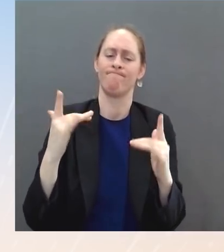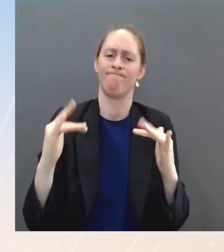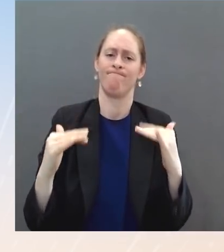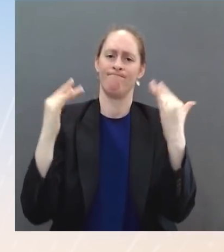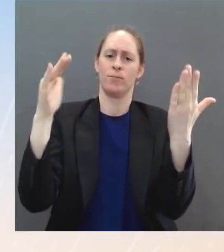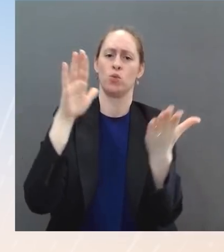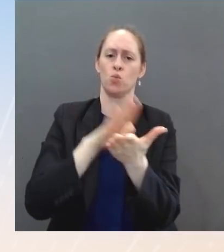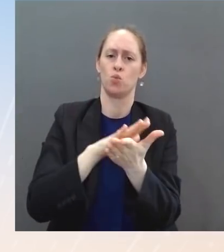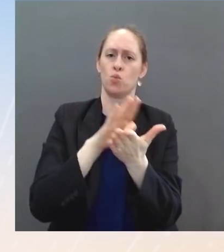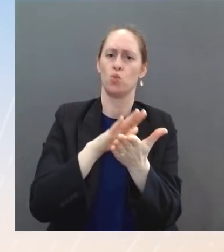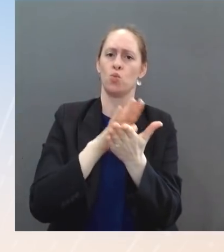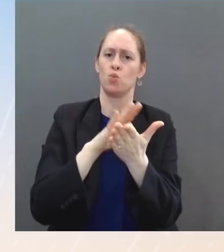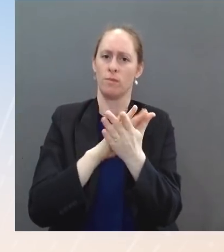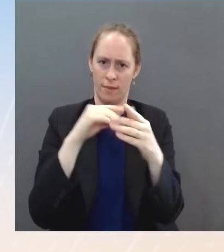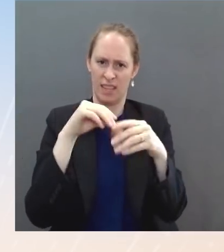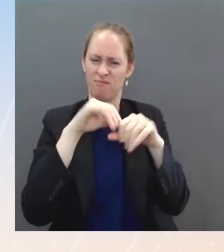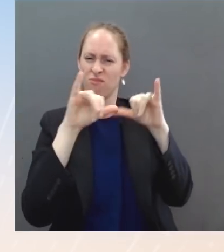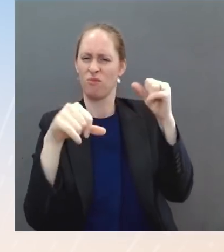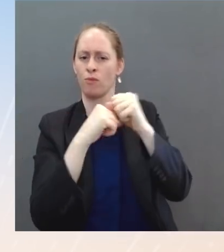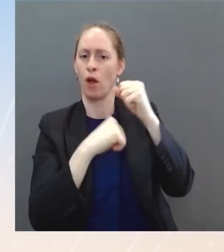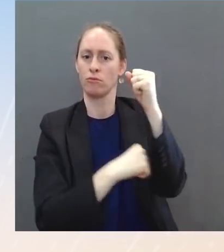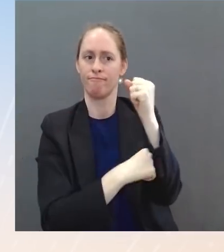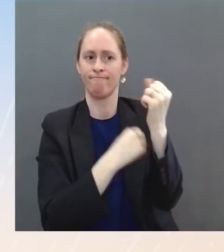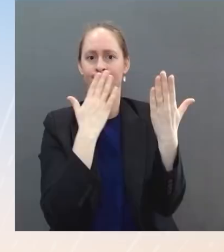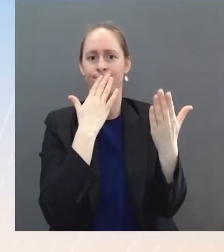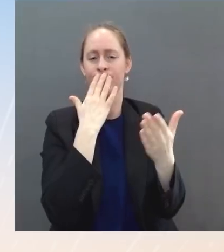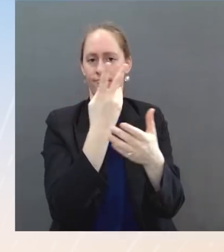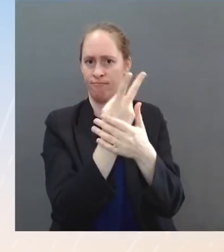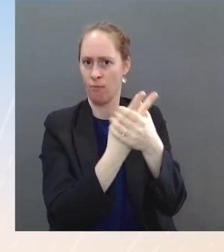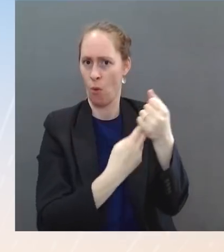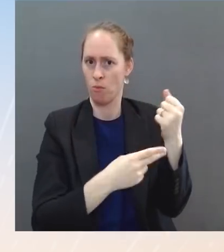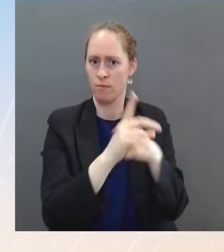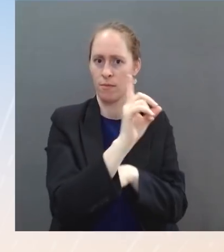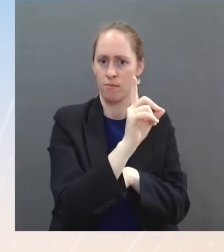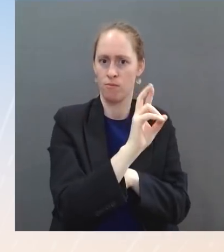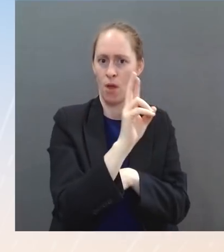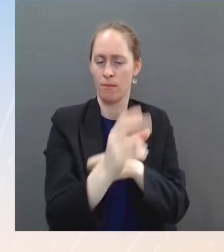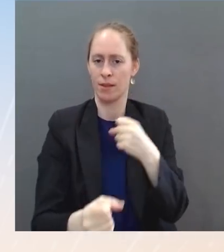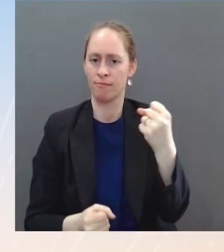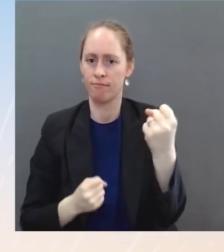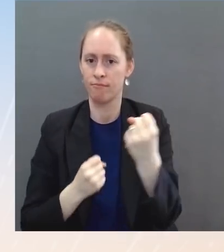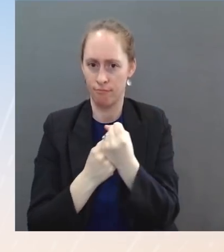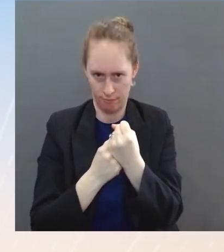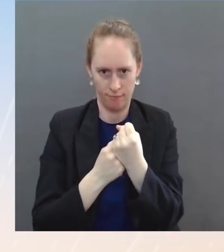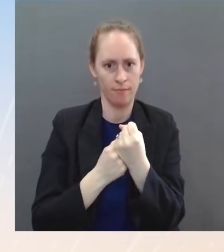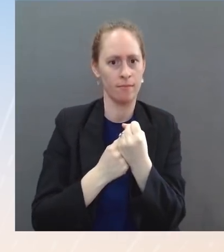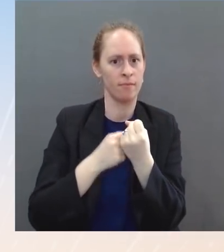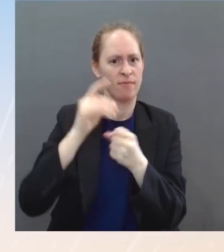this action plan will activate the entire federal government to support students' health and learning, from upgraded